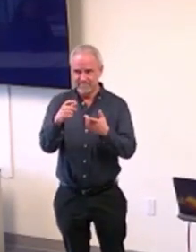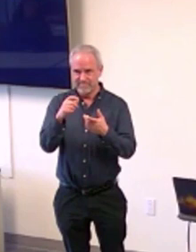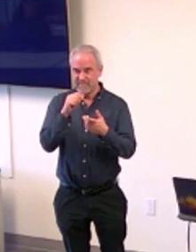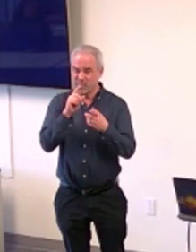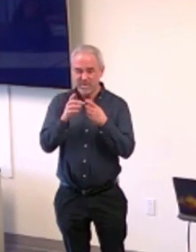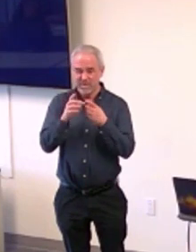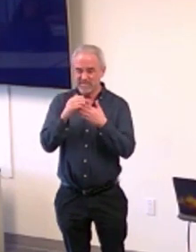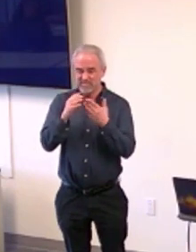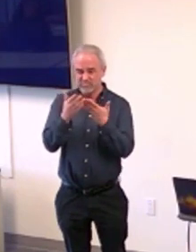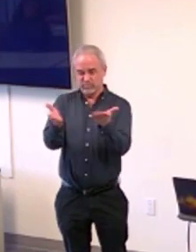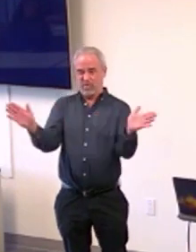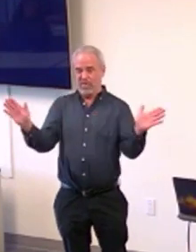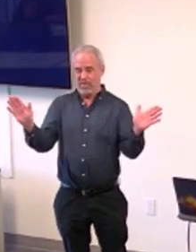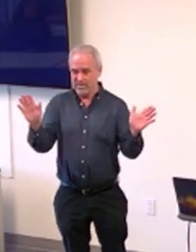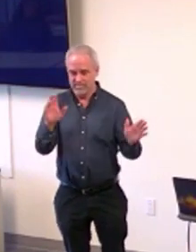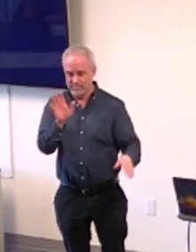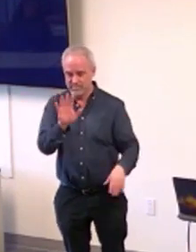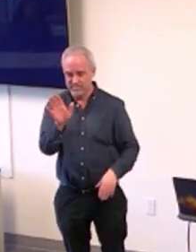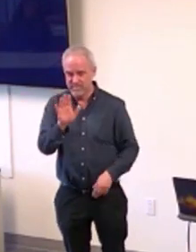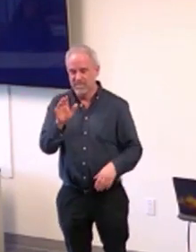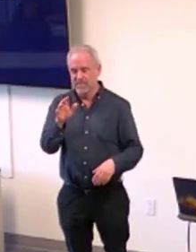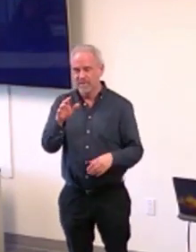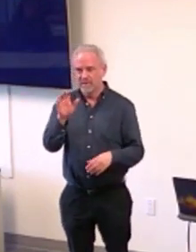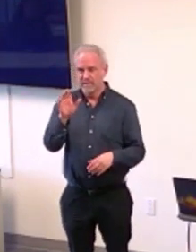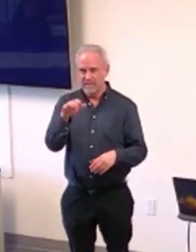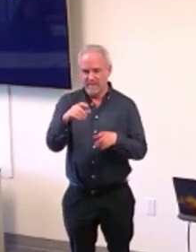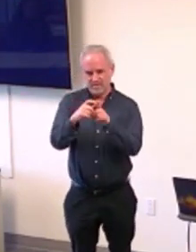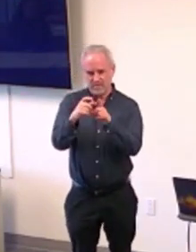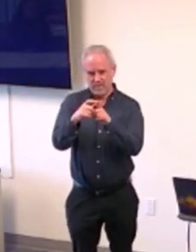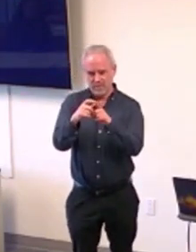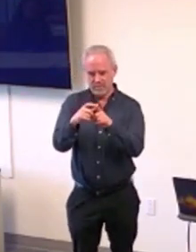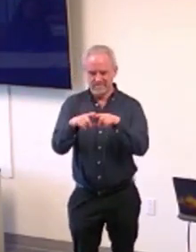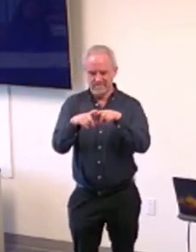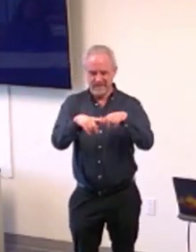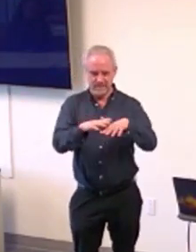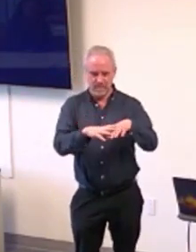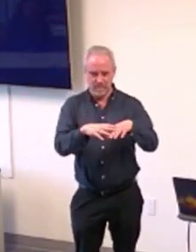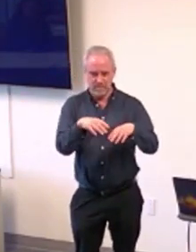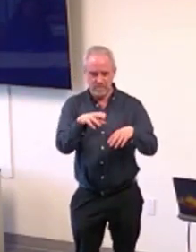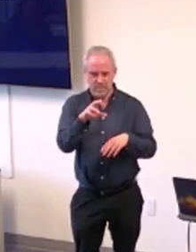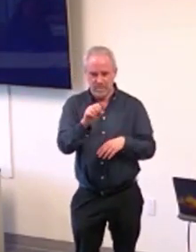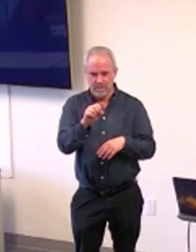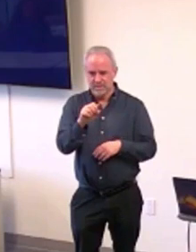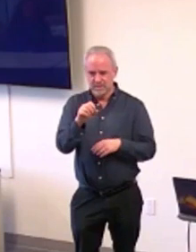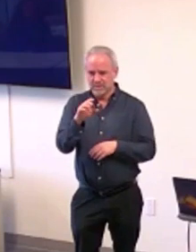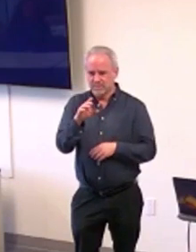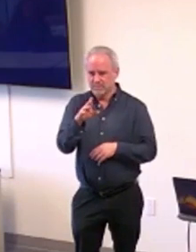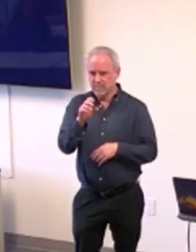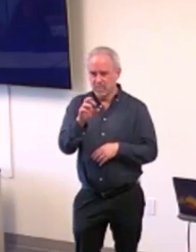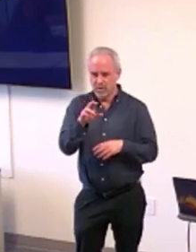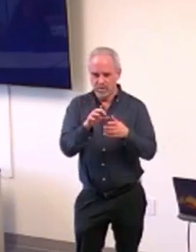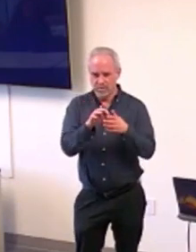Because that's based on US Bureau of Justice statistics data, right? The way we, I think most people